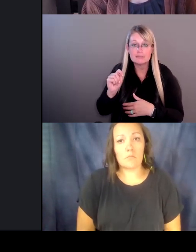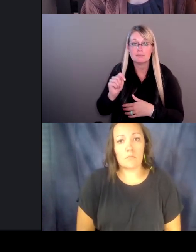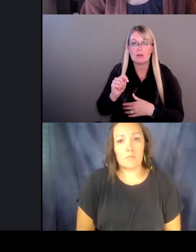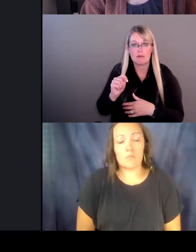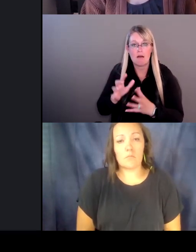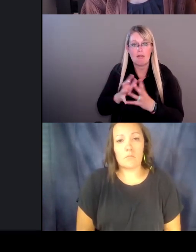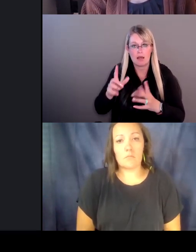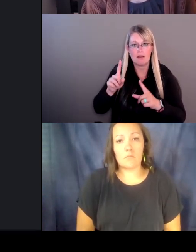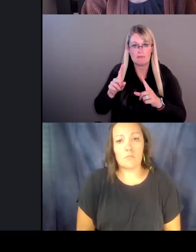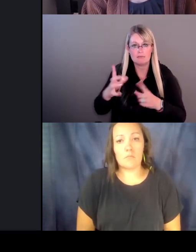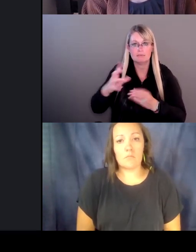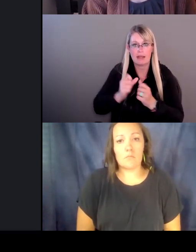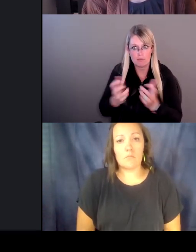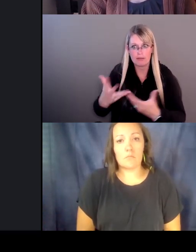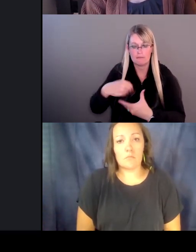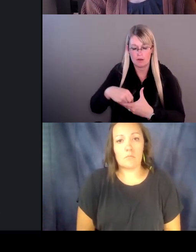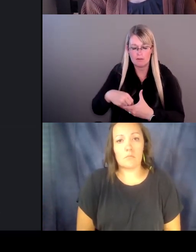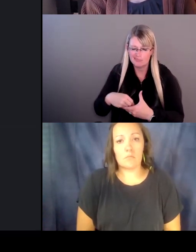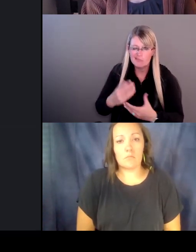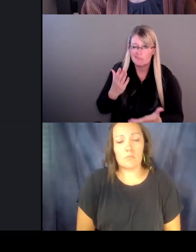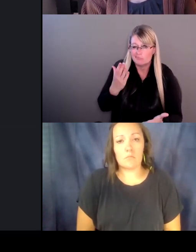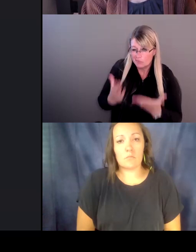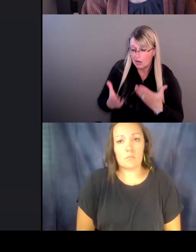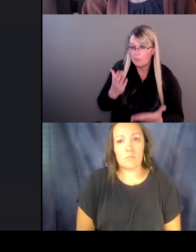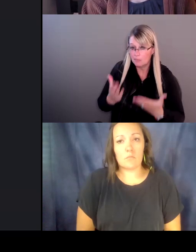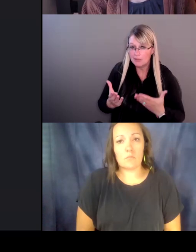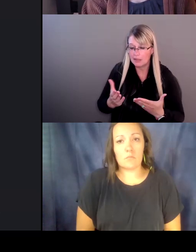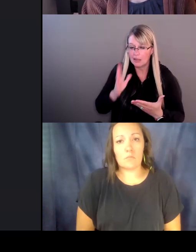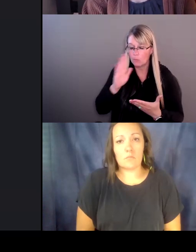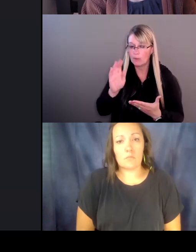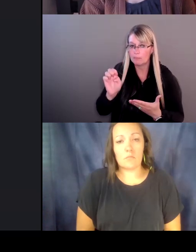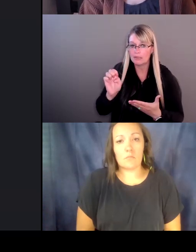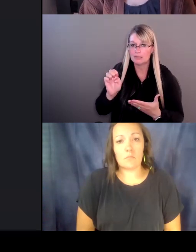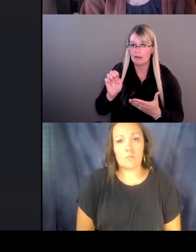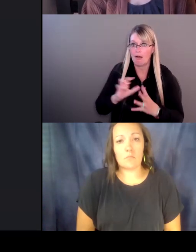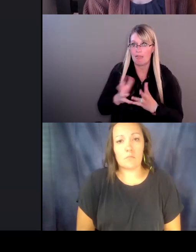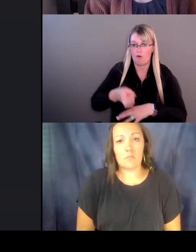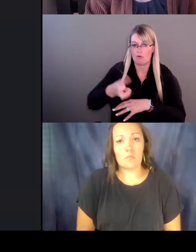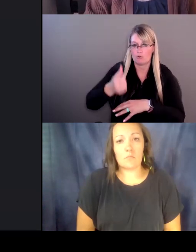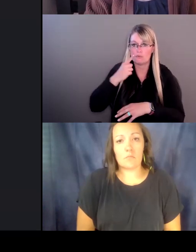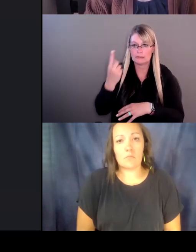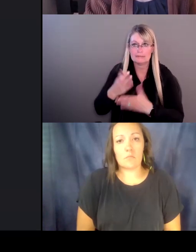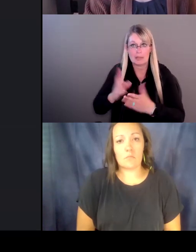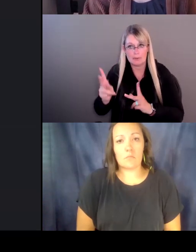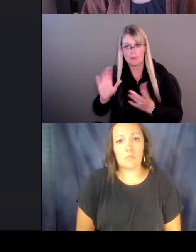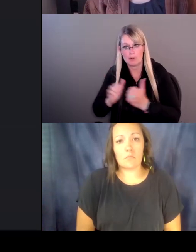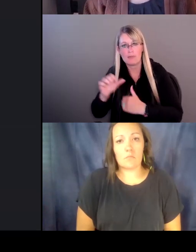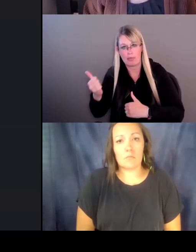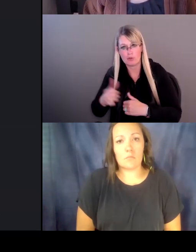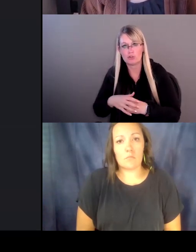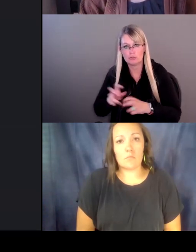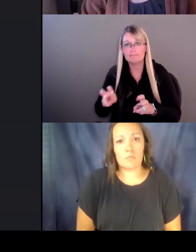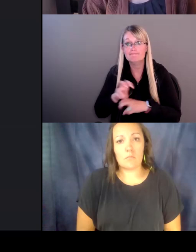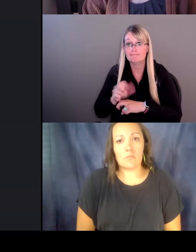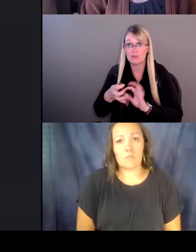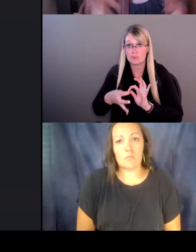variables and odds are it's going to be much more difficult for some people than others. So all of